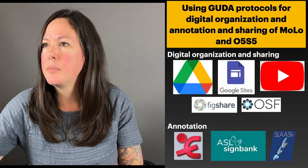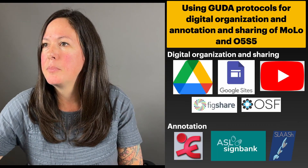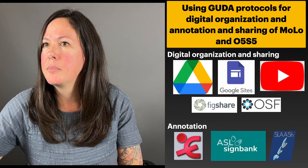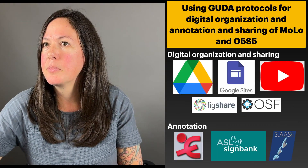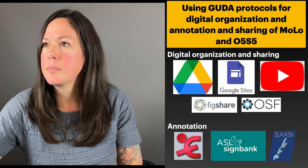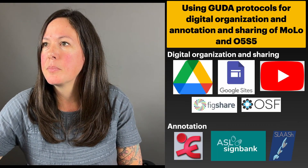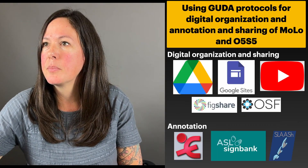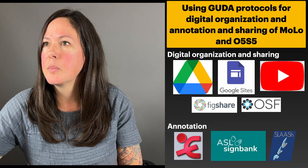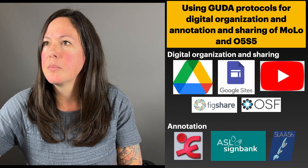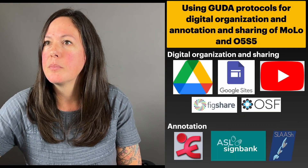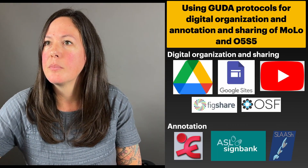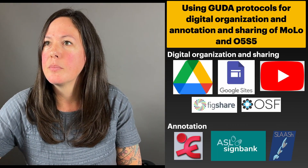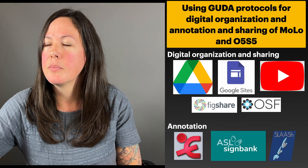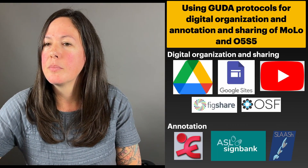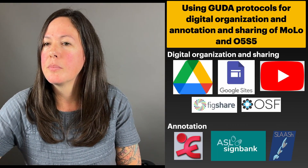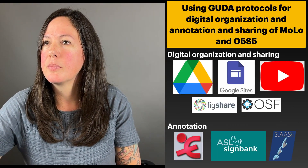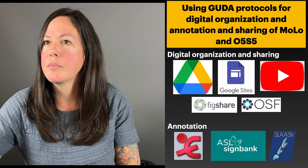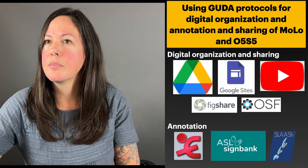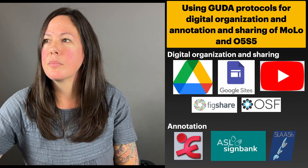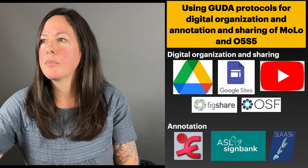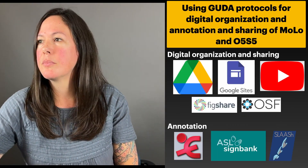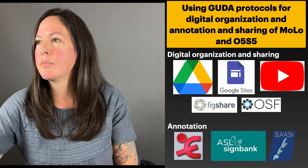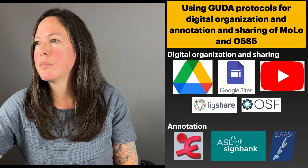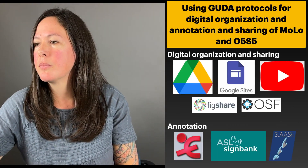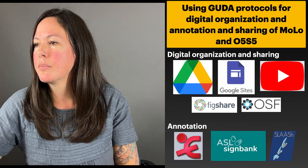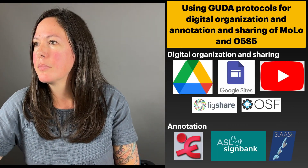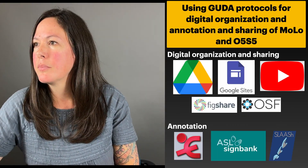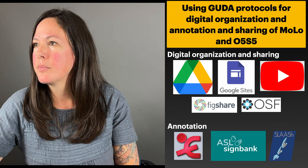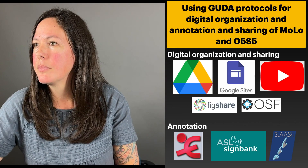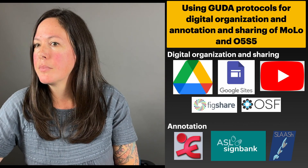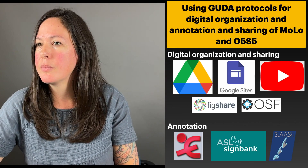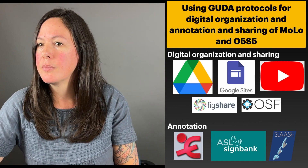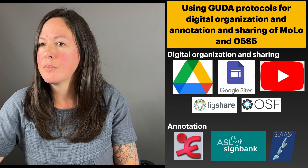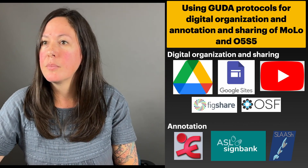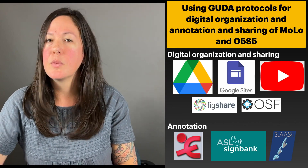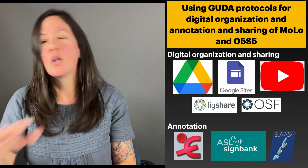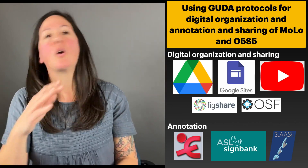her experience with masks during